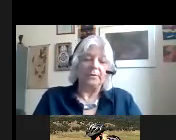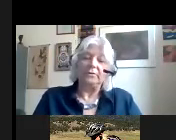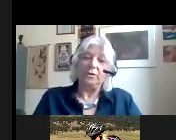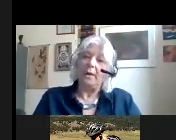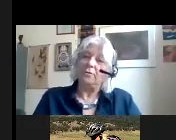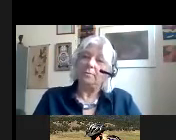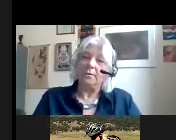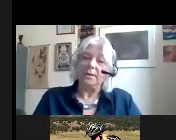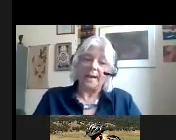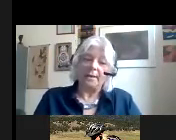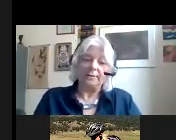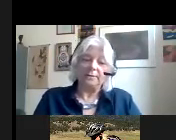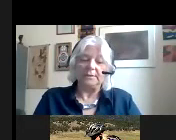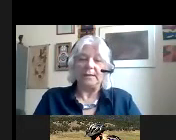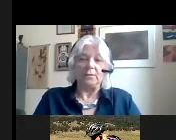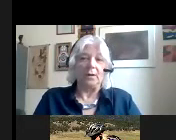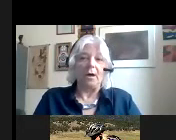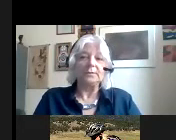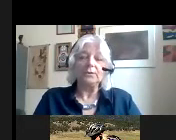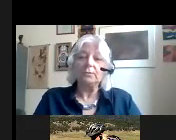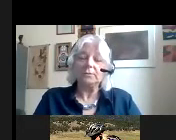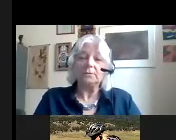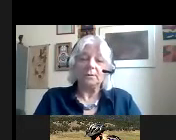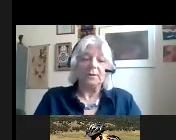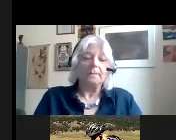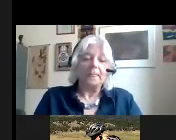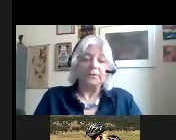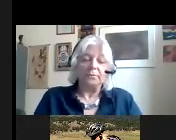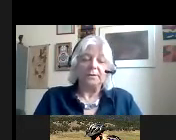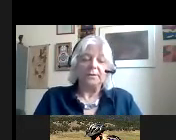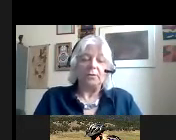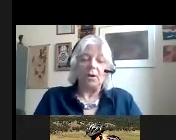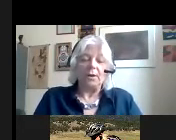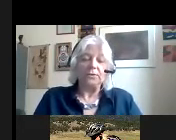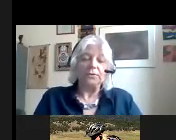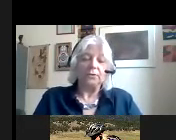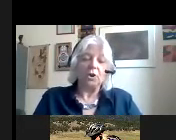$200 million to settle lawsuits for charging